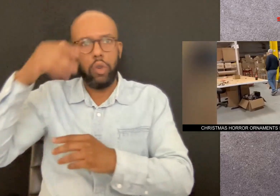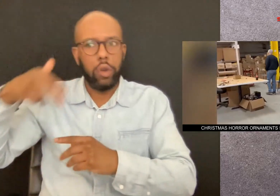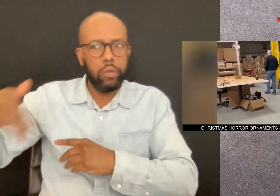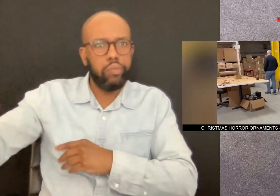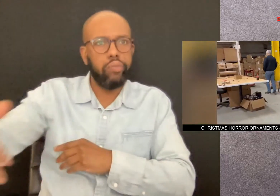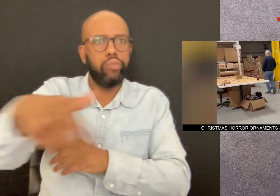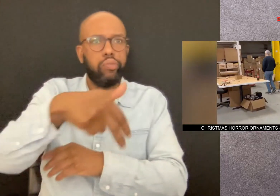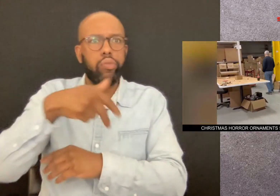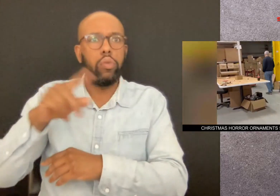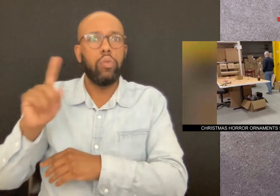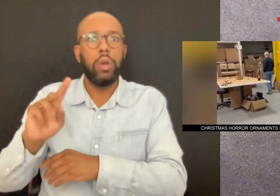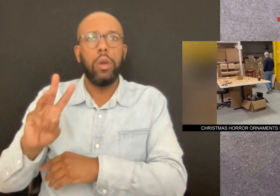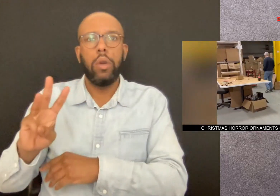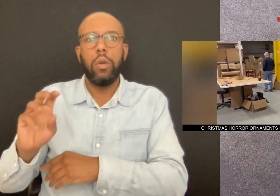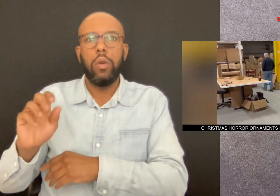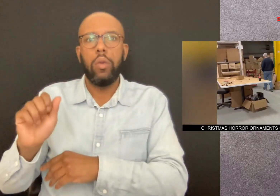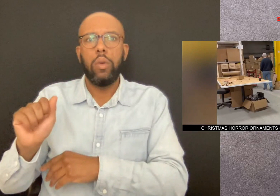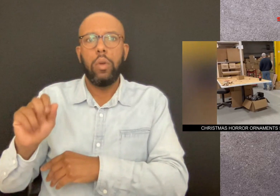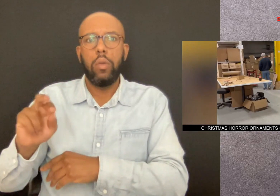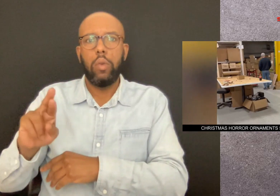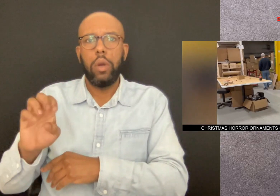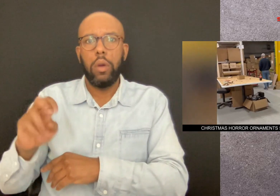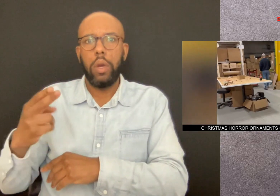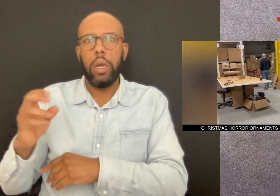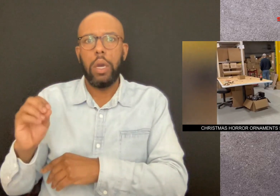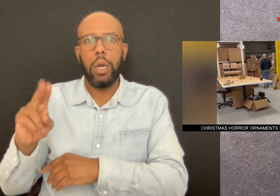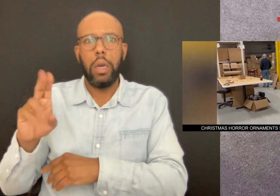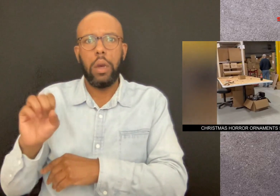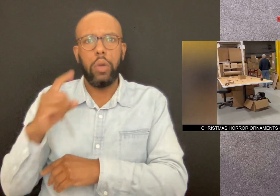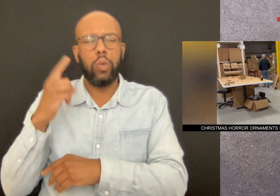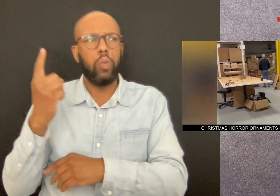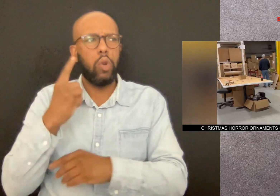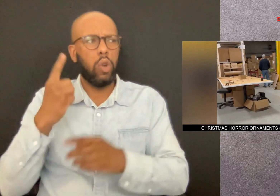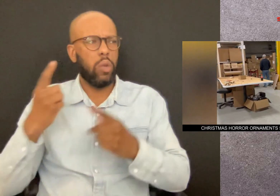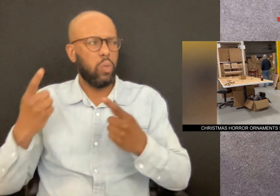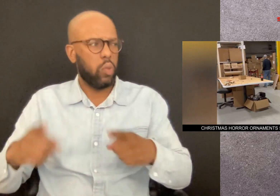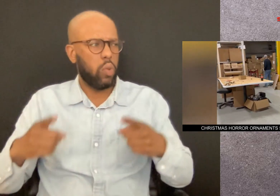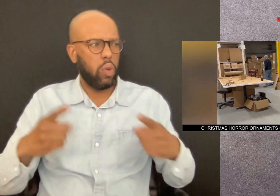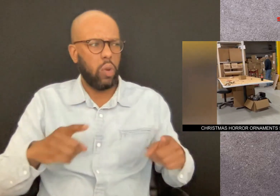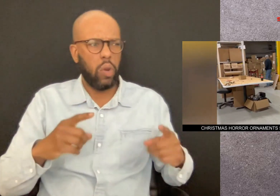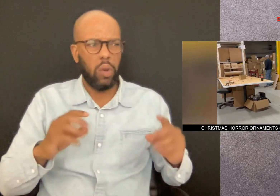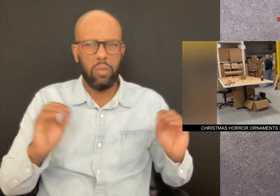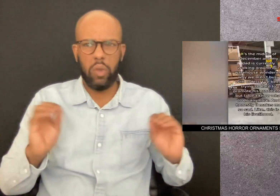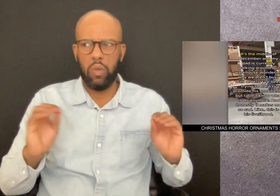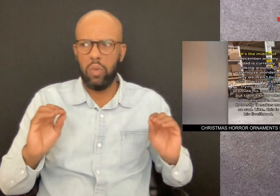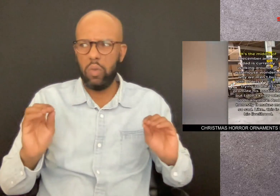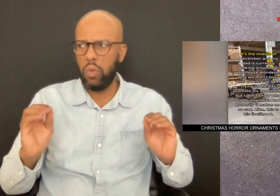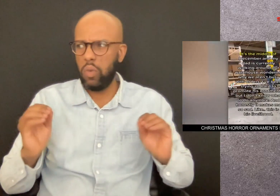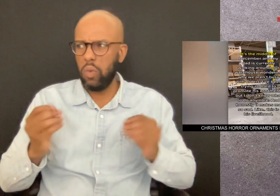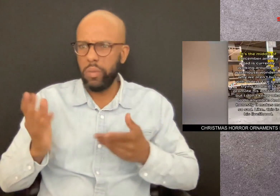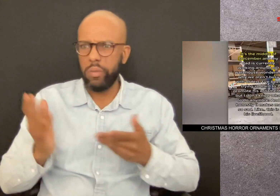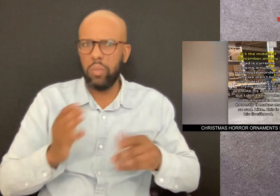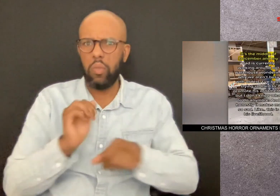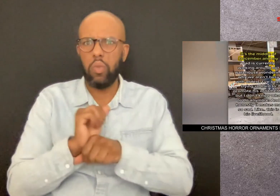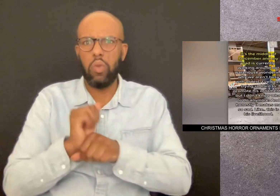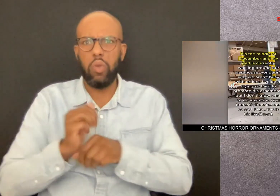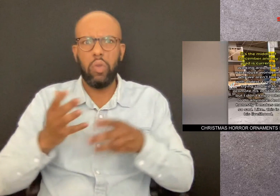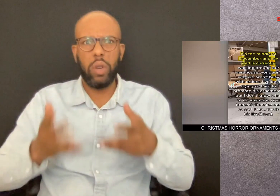pacing around his warehouse wondering why they weren't busy with holiday orders